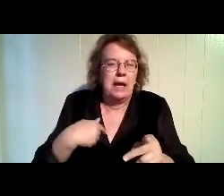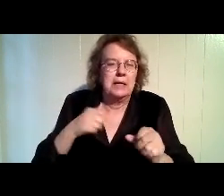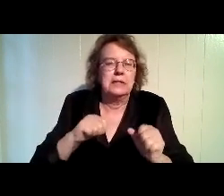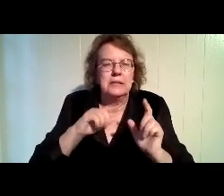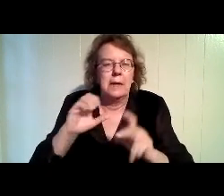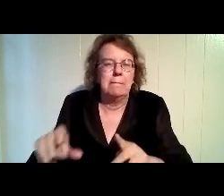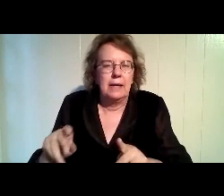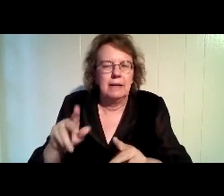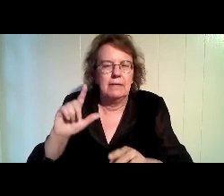No need to save that.